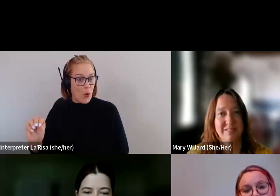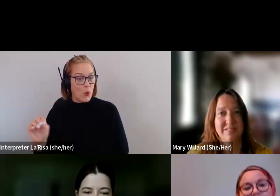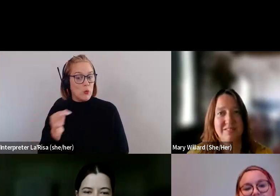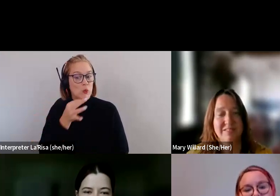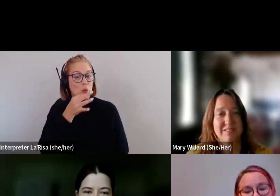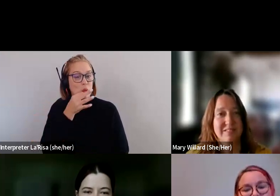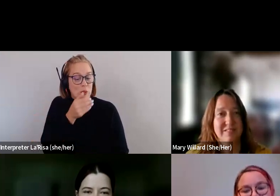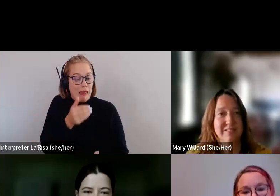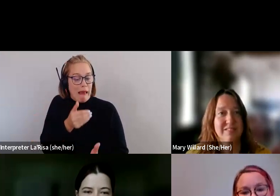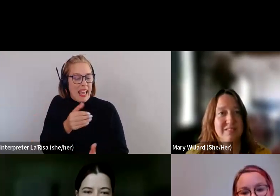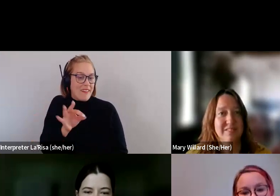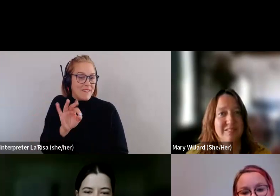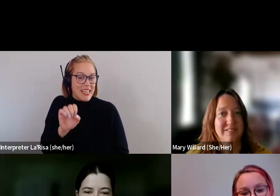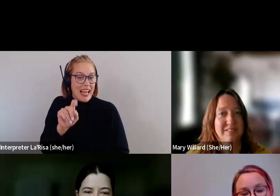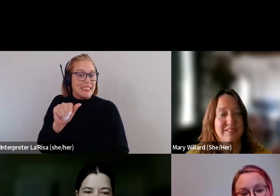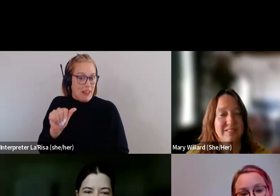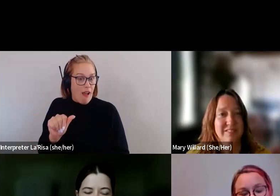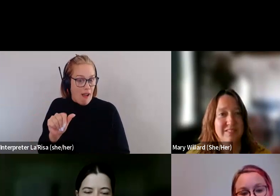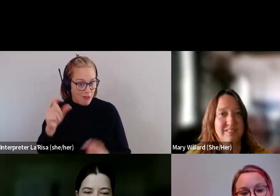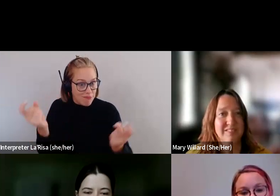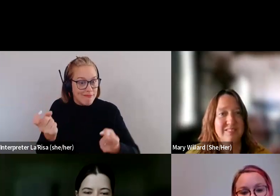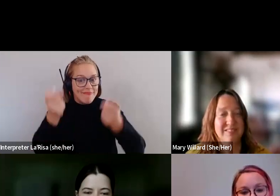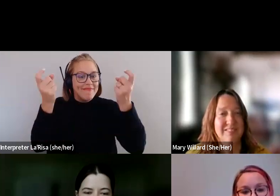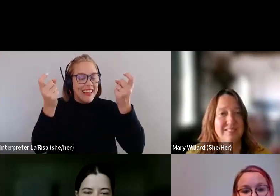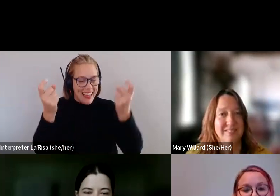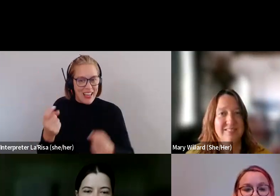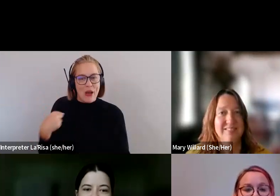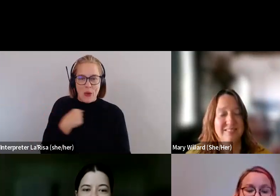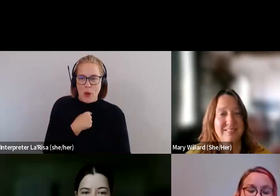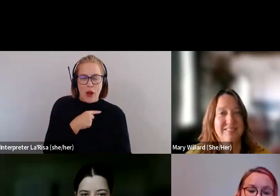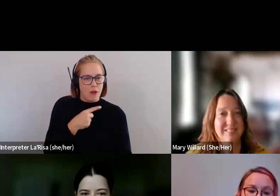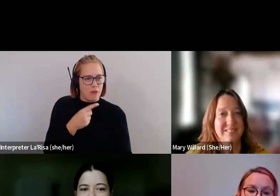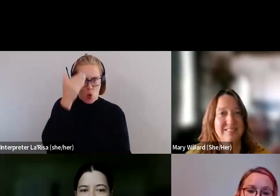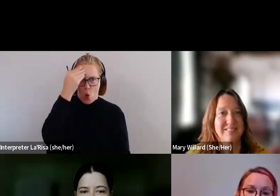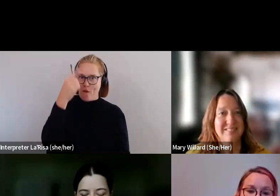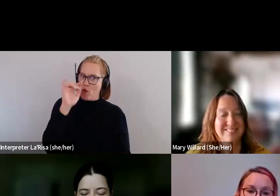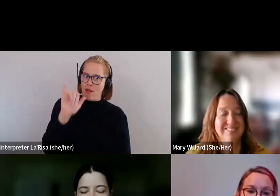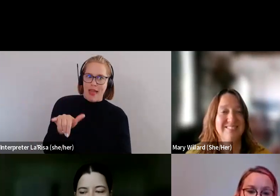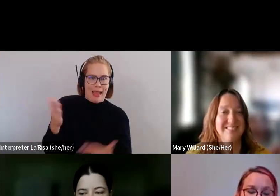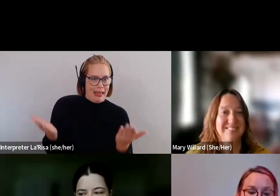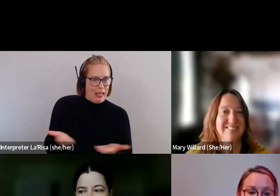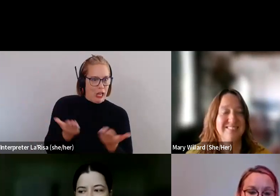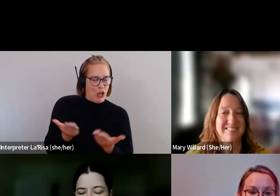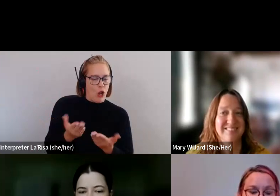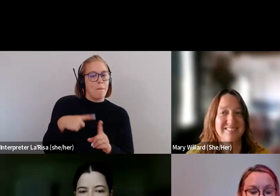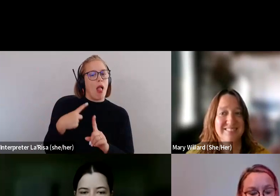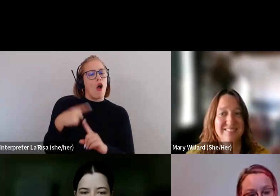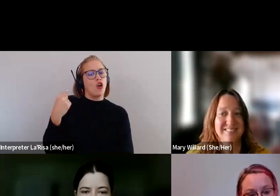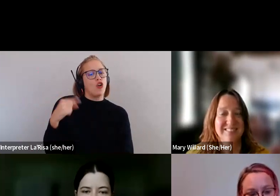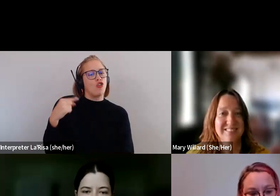: My name is Rachel Baca. I go by she/her. I live in Santa Fe, New